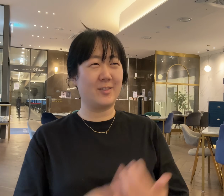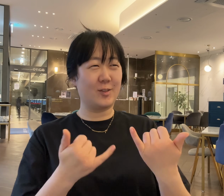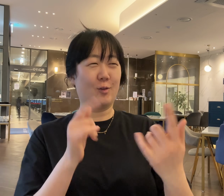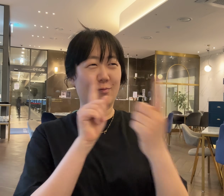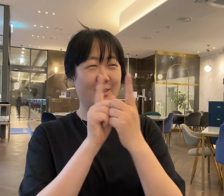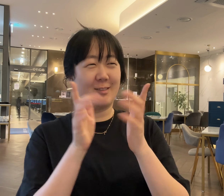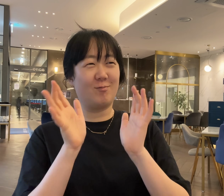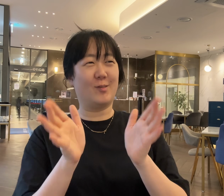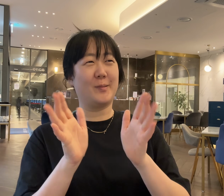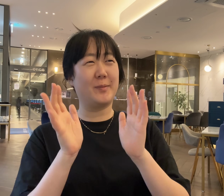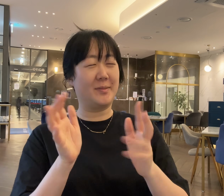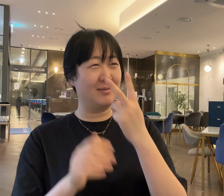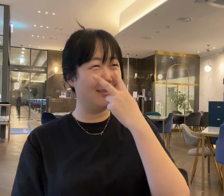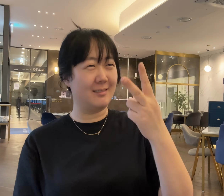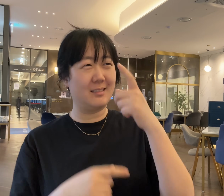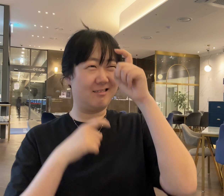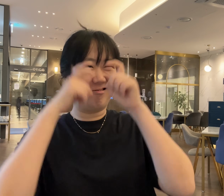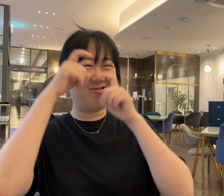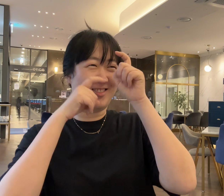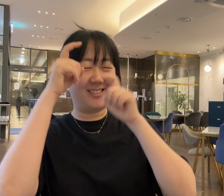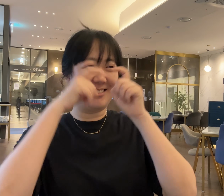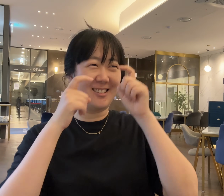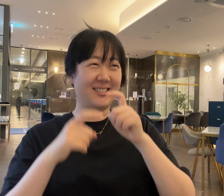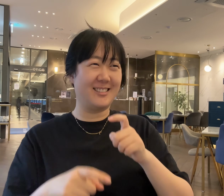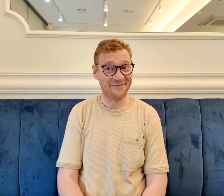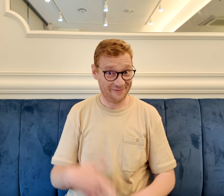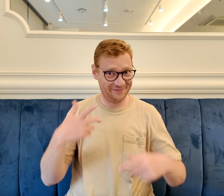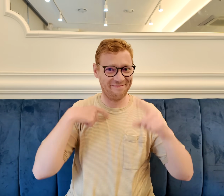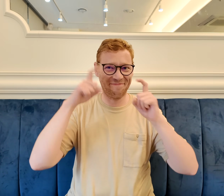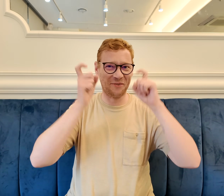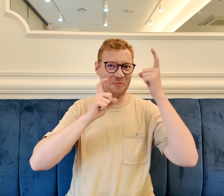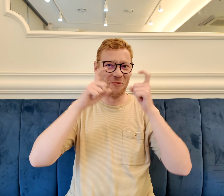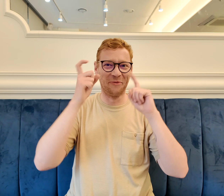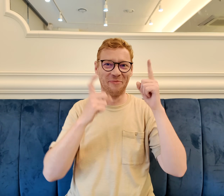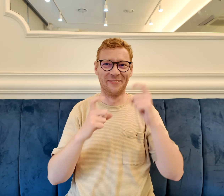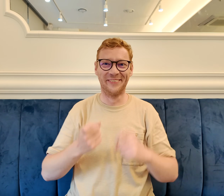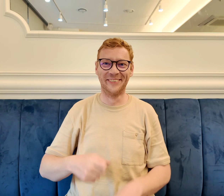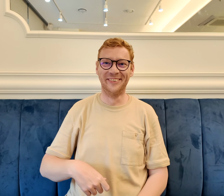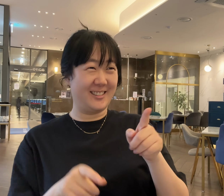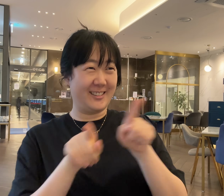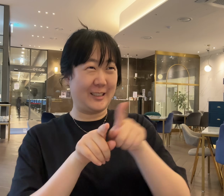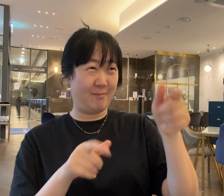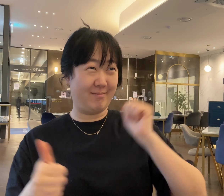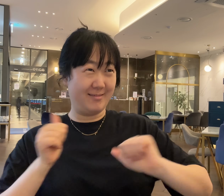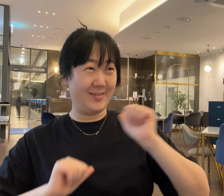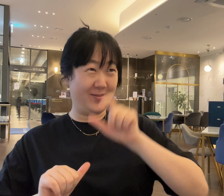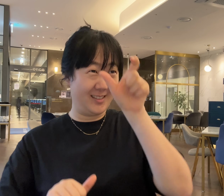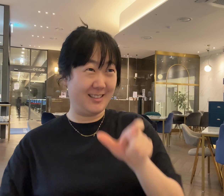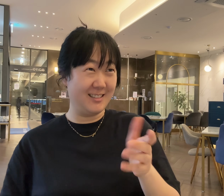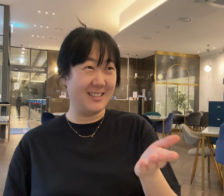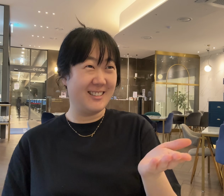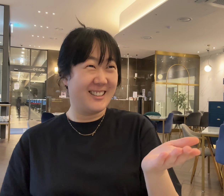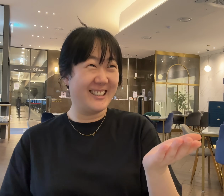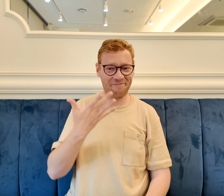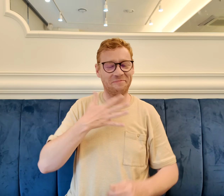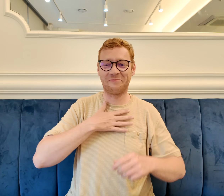Speaking with you right now, I really like your non-manual signals! Isn't it my non-manual signals? :) Are you a Deaf artist?